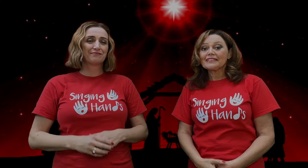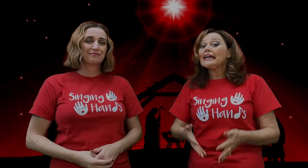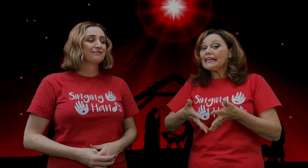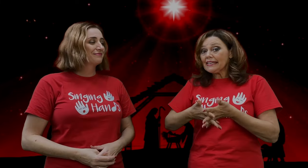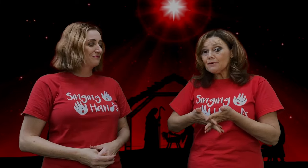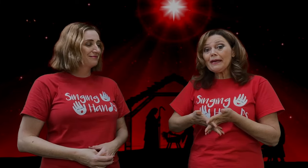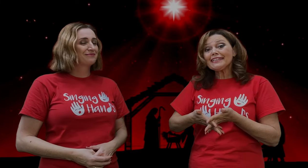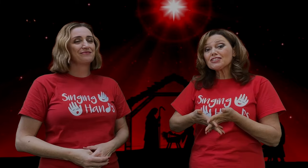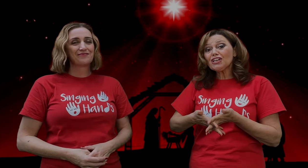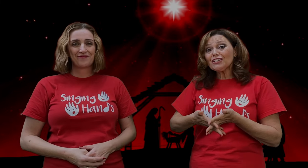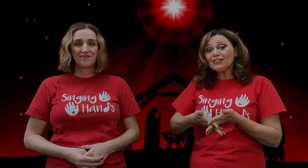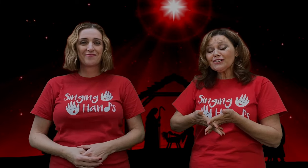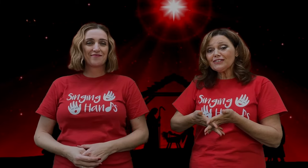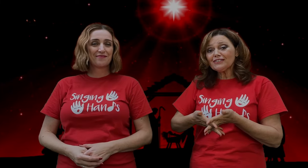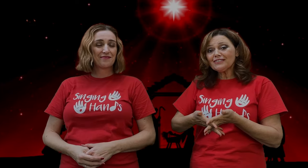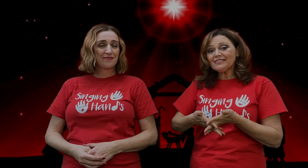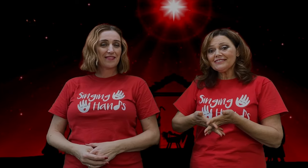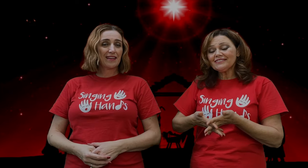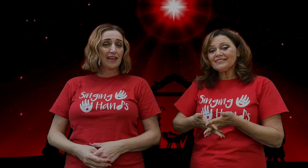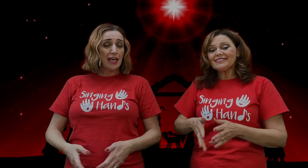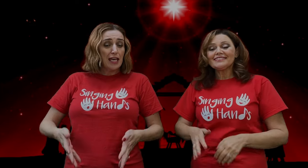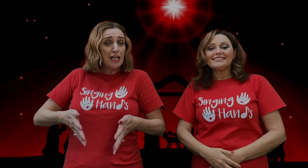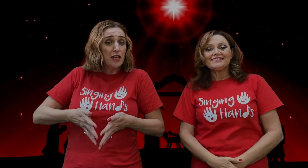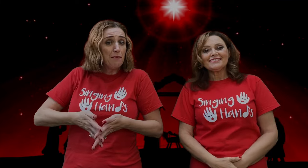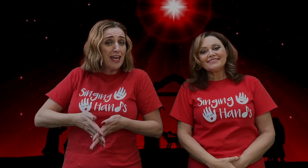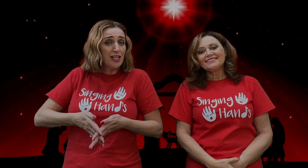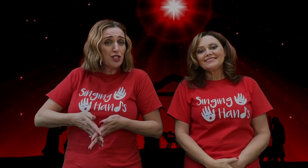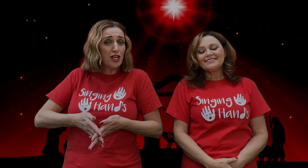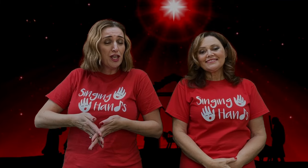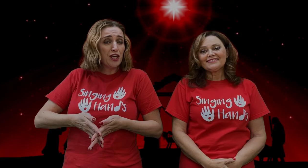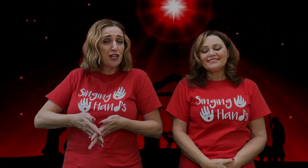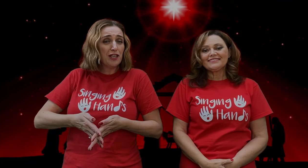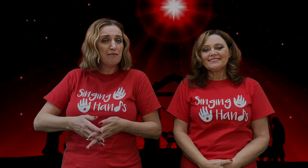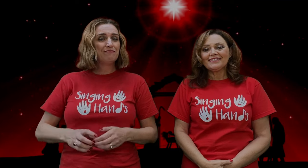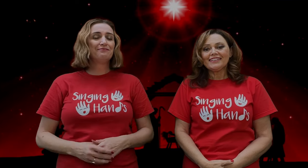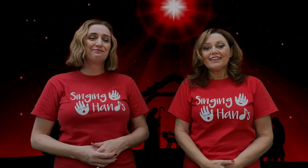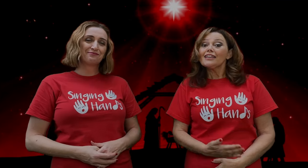In a manger (in a manger)